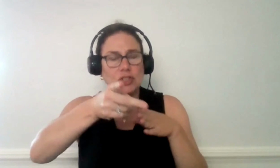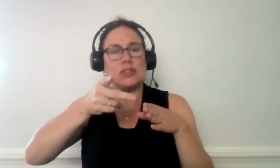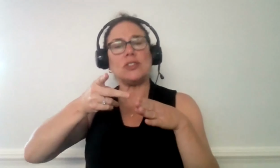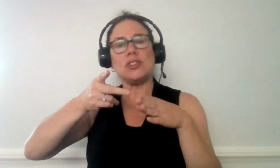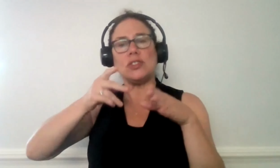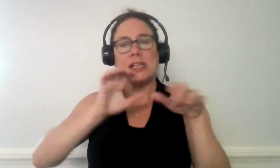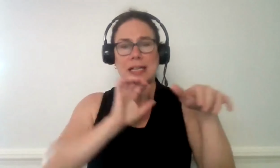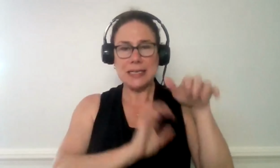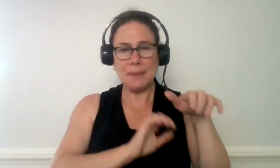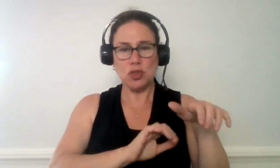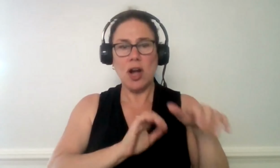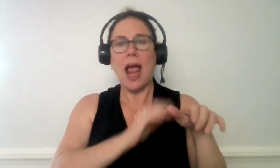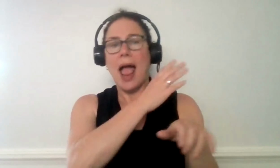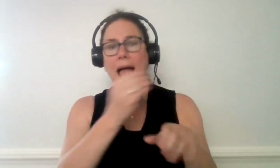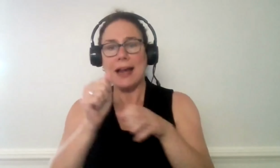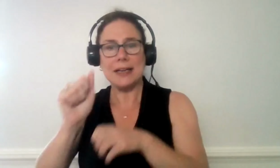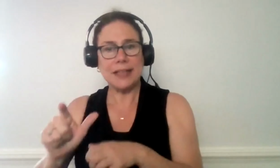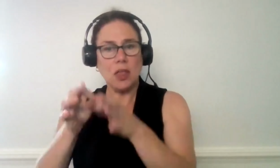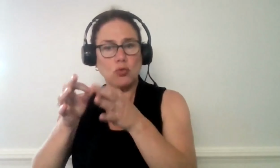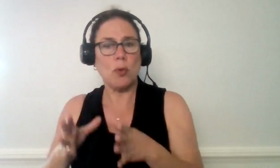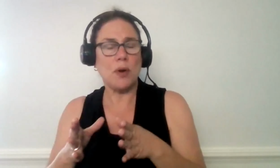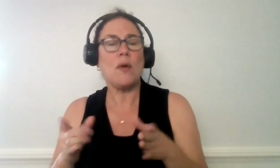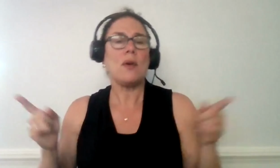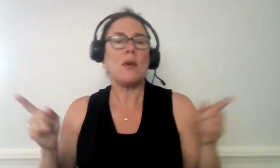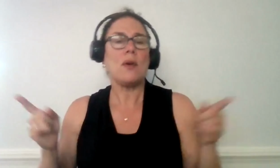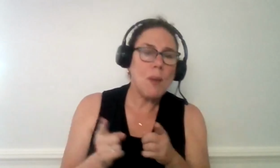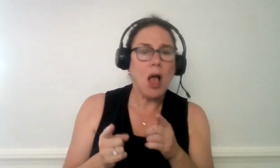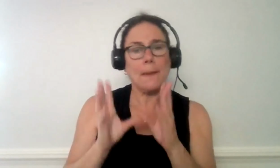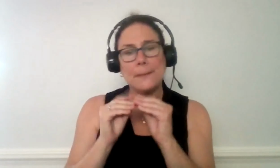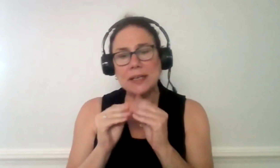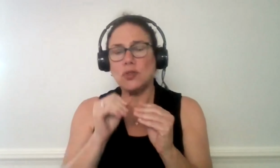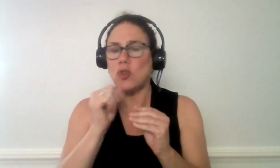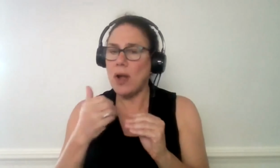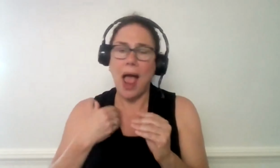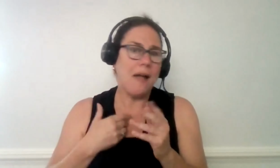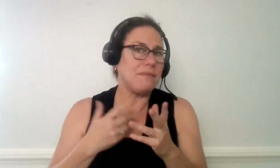But for smaller ones, you know you don't have infinite money to get this... get the services.